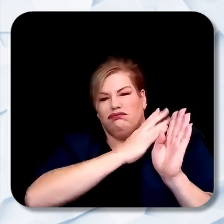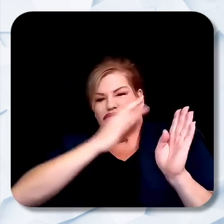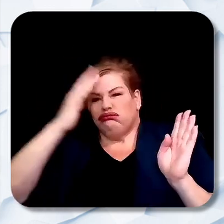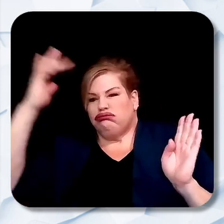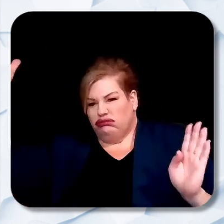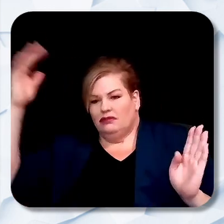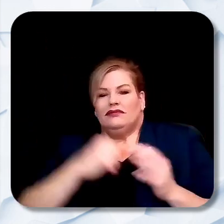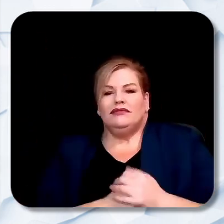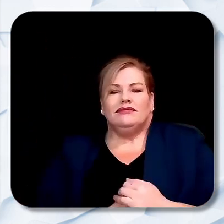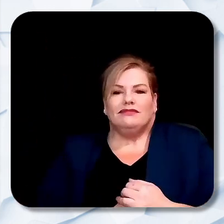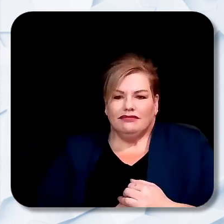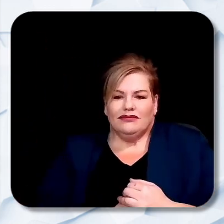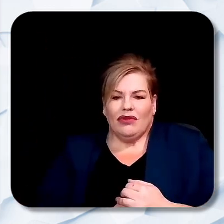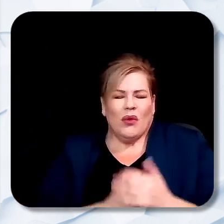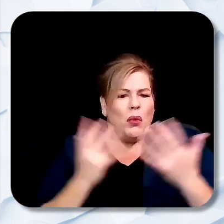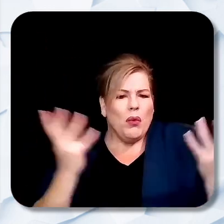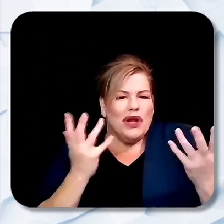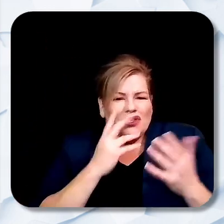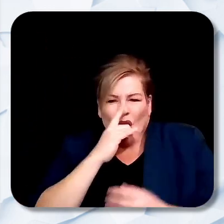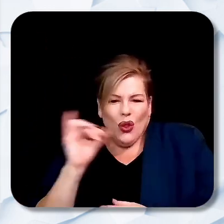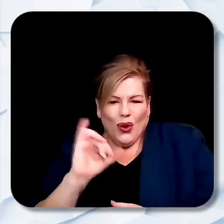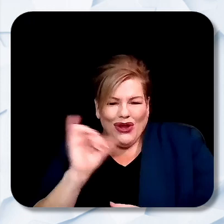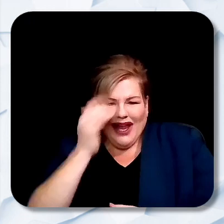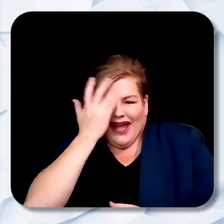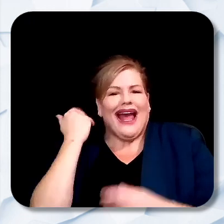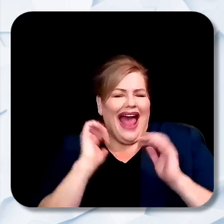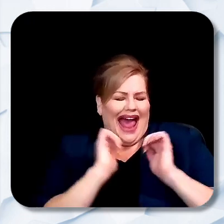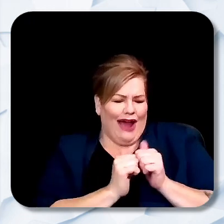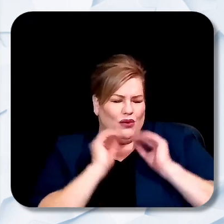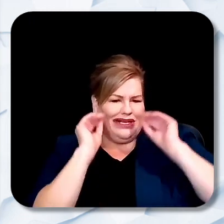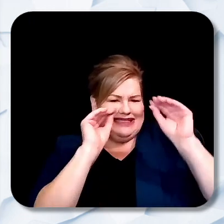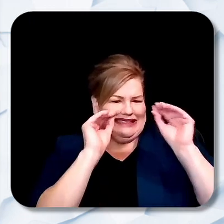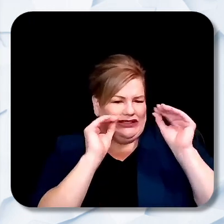And what does that look like? So how do we teach that information? Sorry this is hyperlinked? It